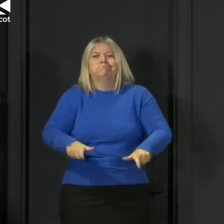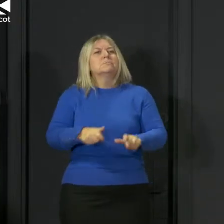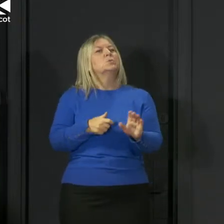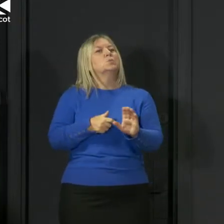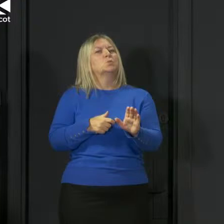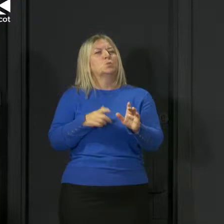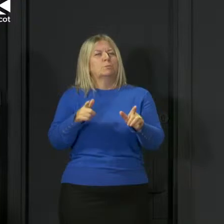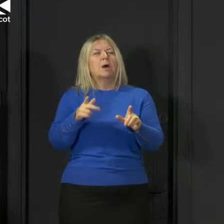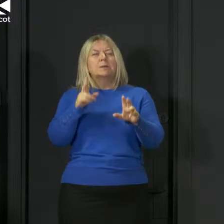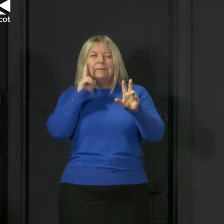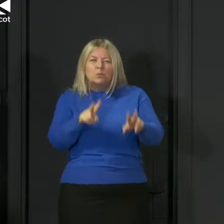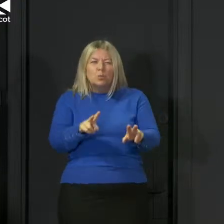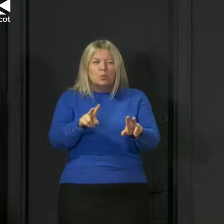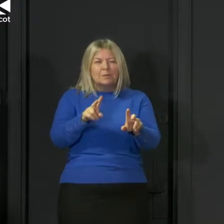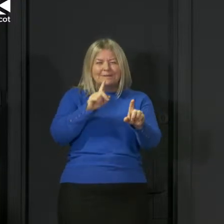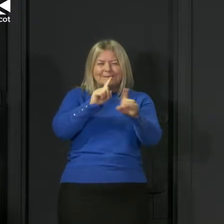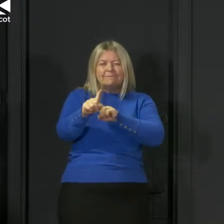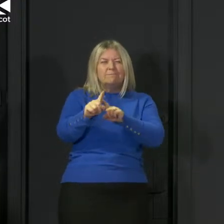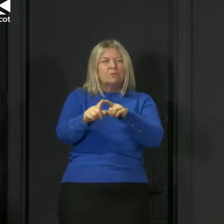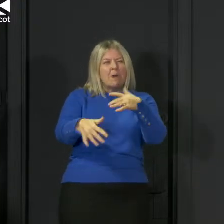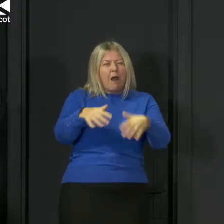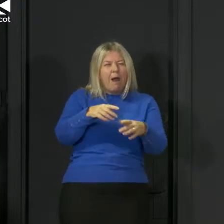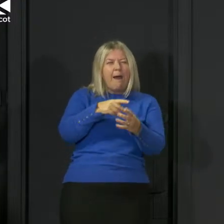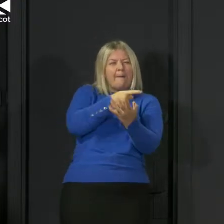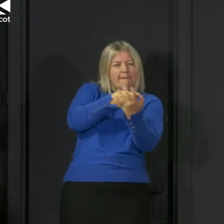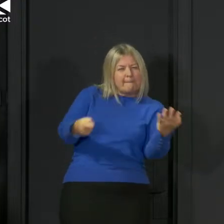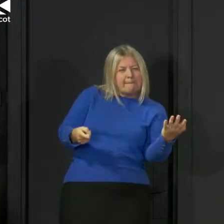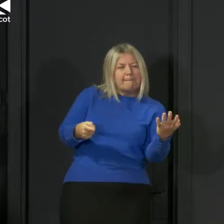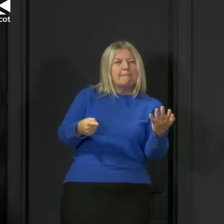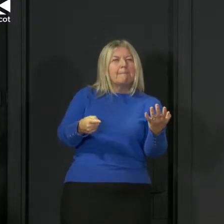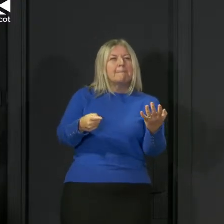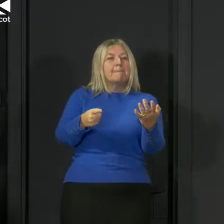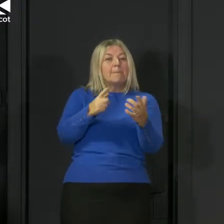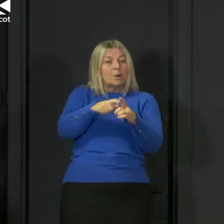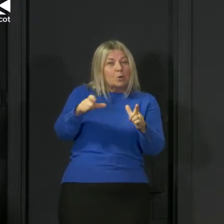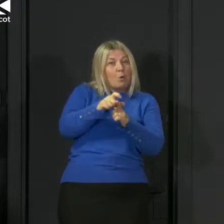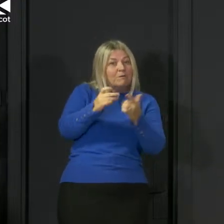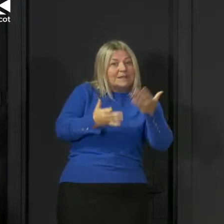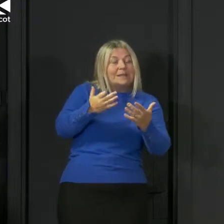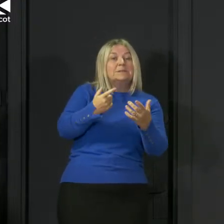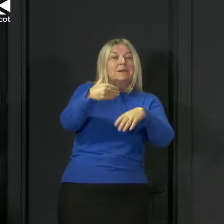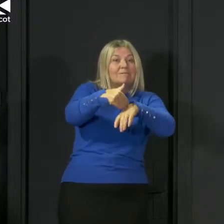harms, not just that COVID can do but that our ways in dealing with COVID can also do.